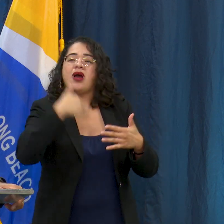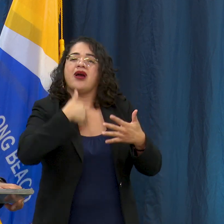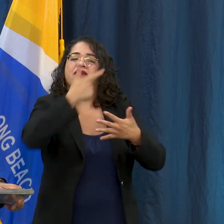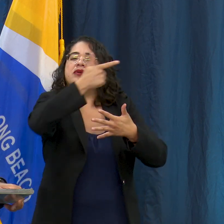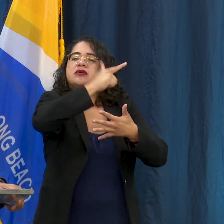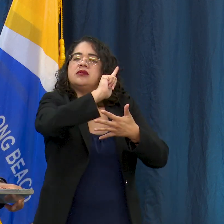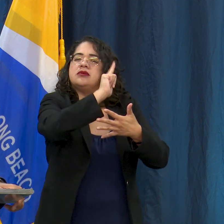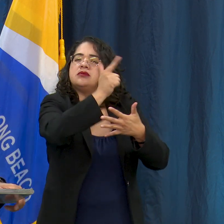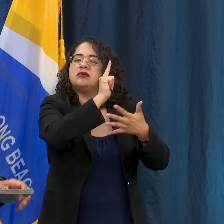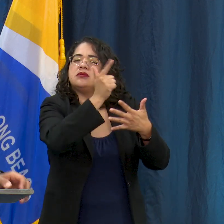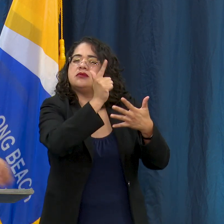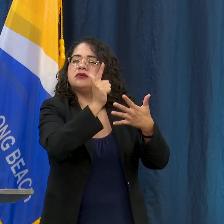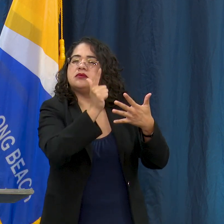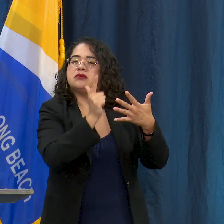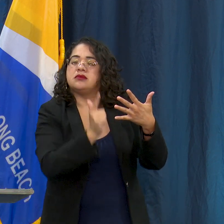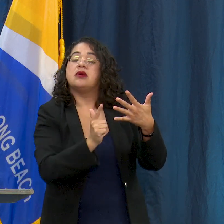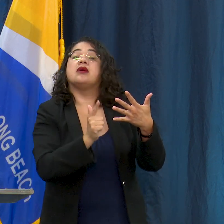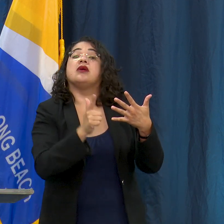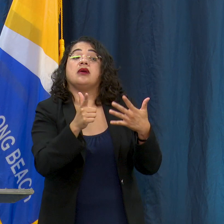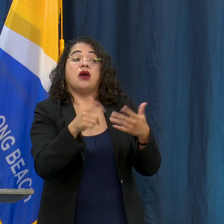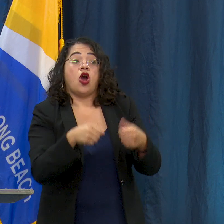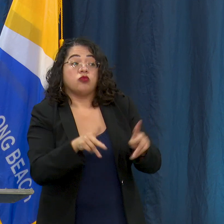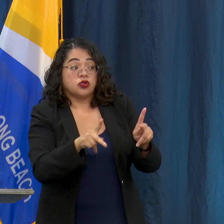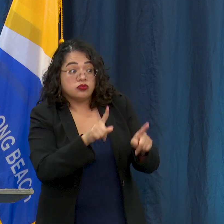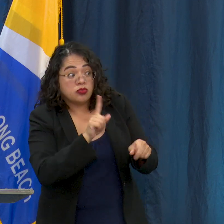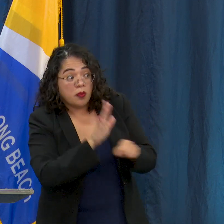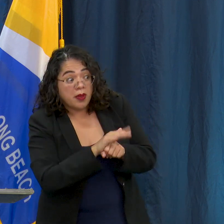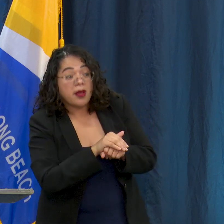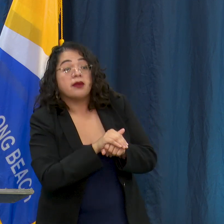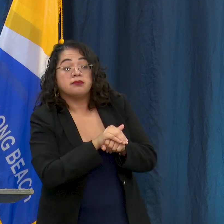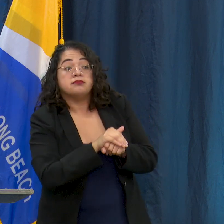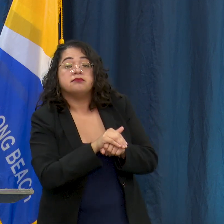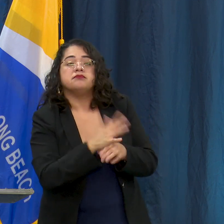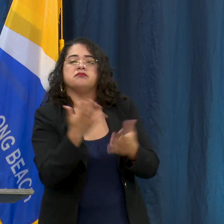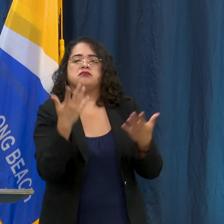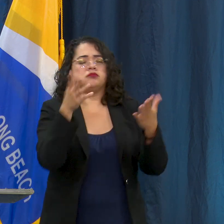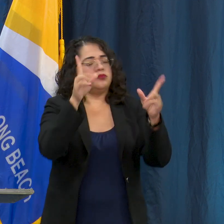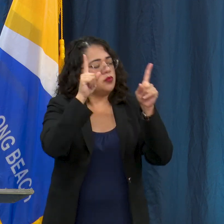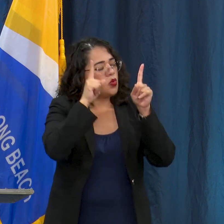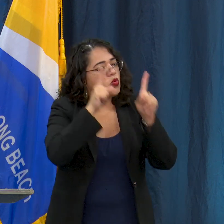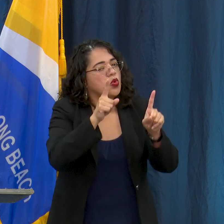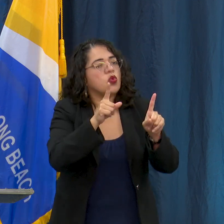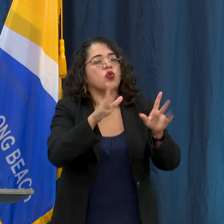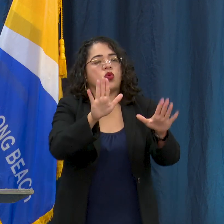opportunity to comply with the new rules. We want these businesses to be